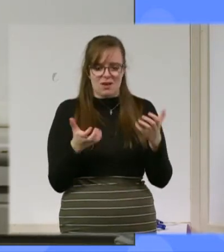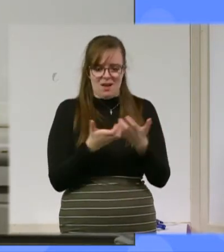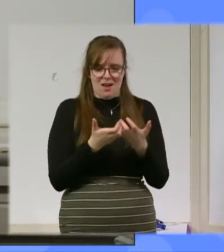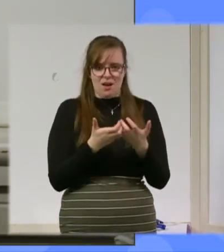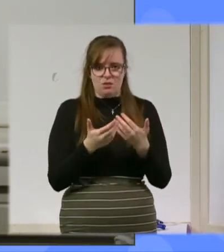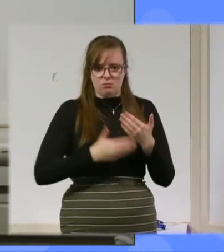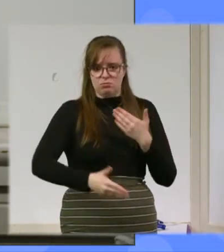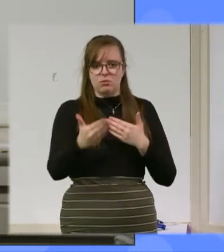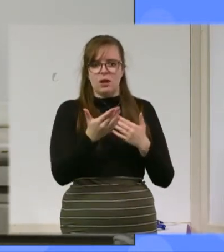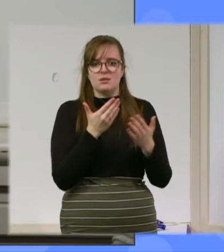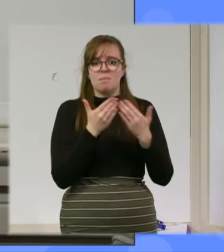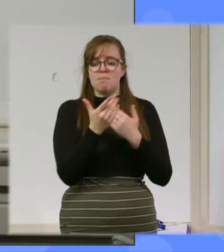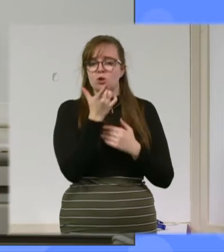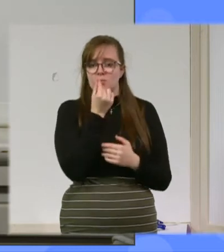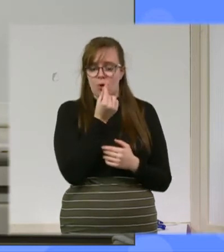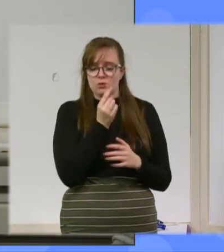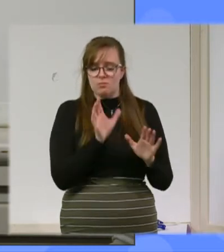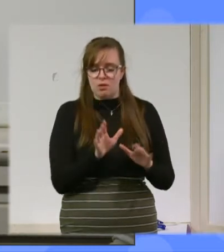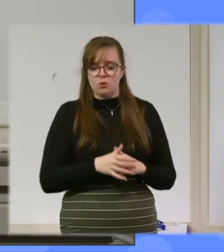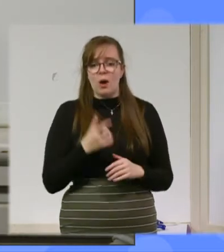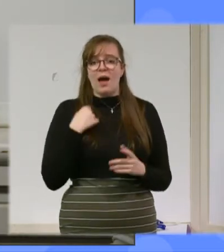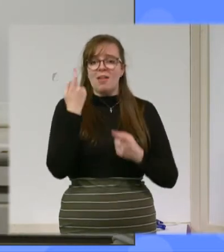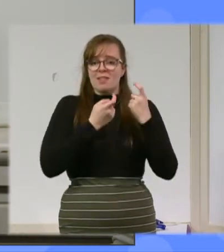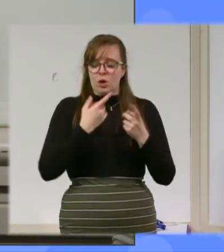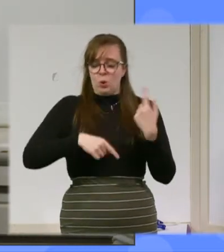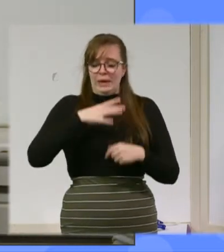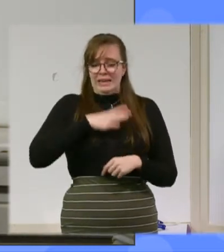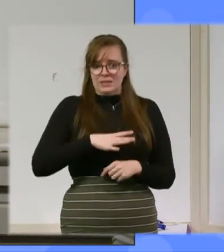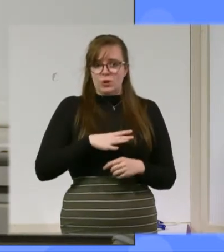possible at a decentralized oversight I think that we need to have vision in